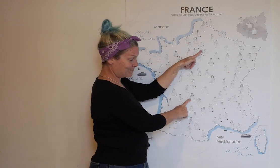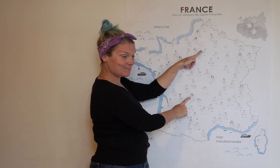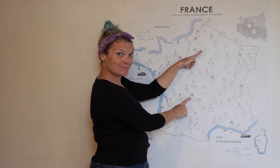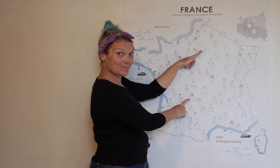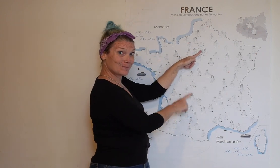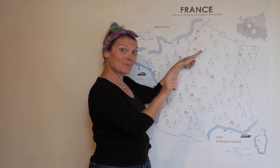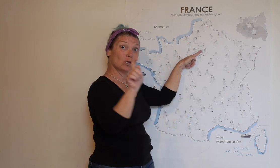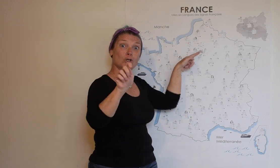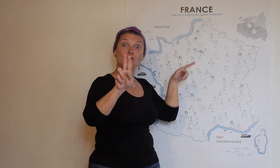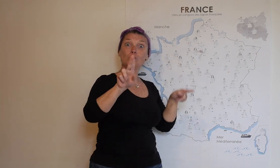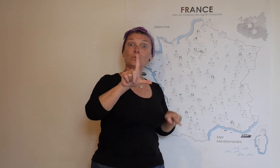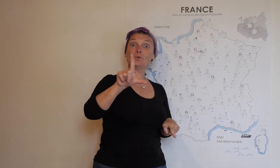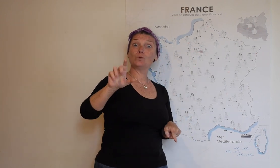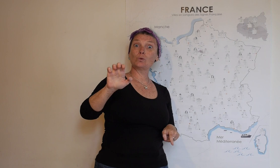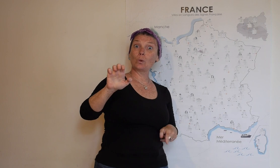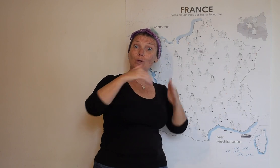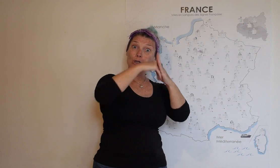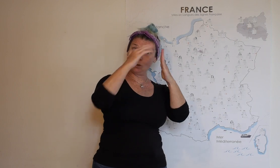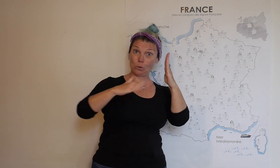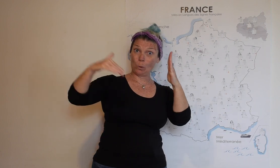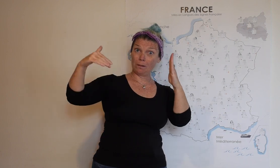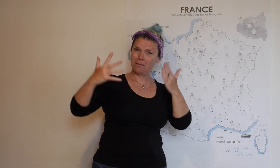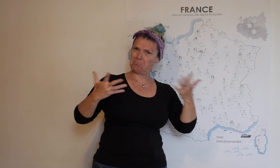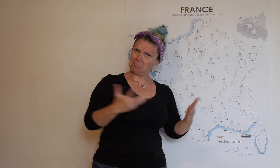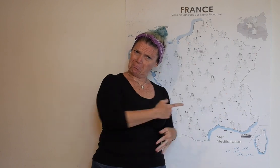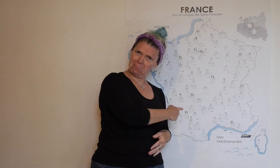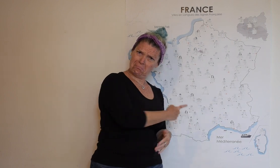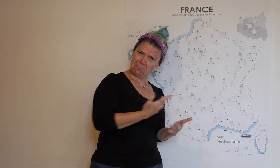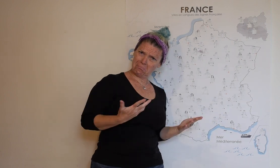Then here is Tulle. What’s there ?